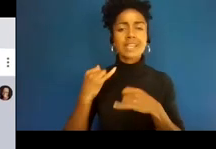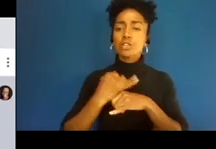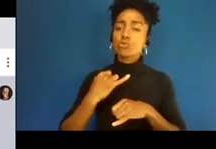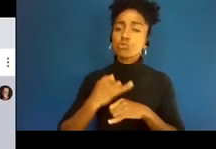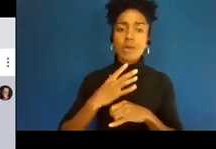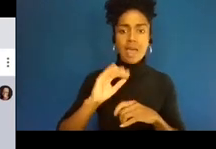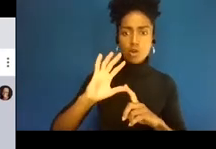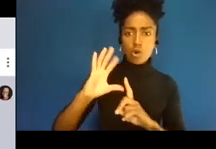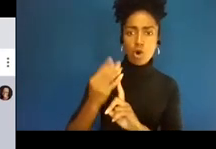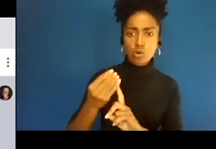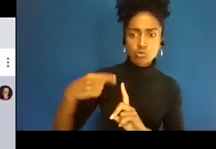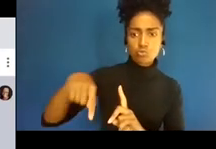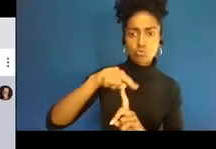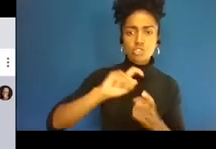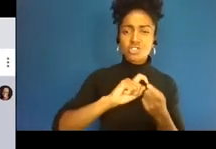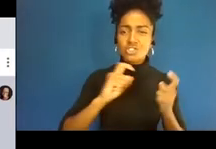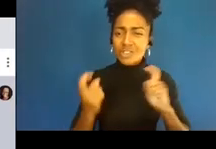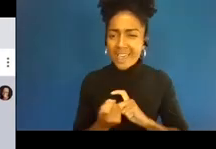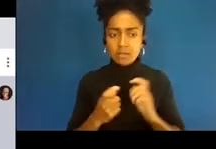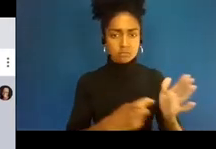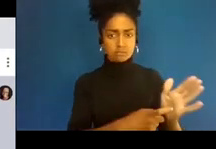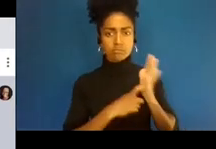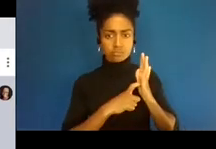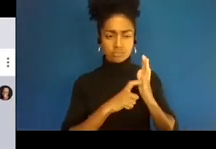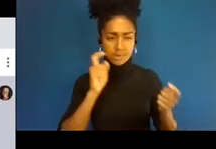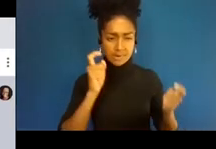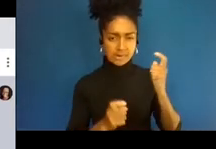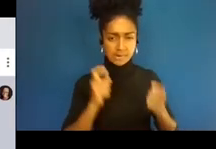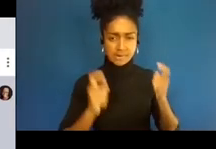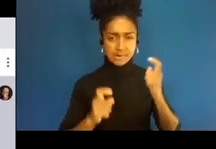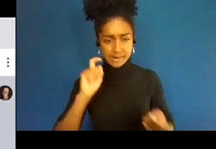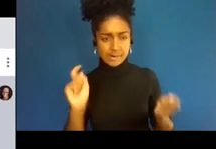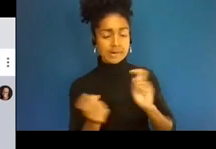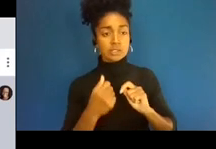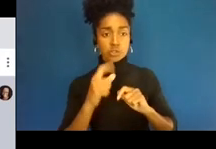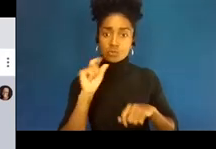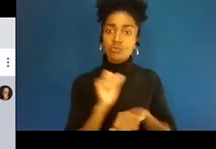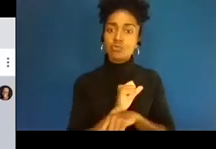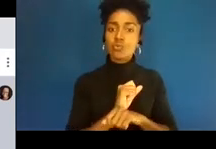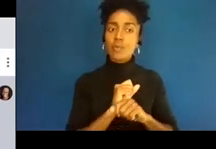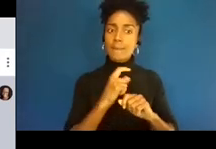might be needed to fully realize some of our commitments.